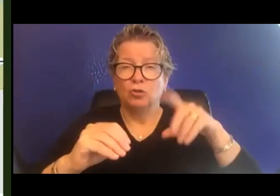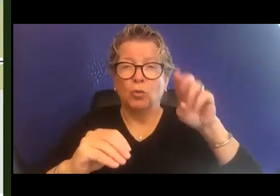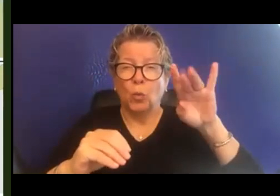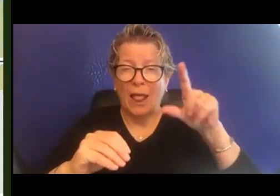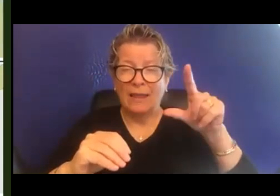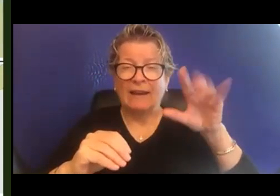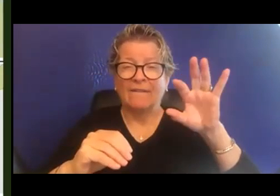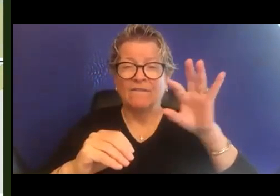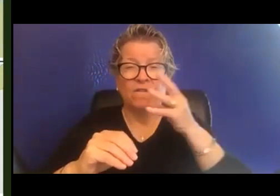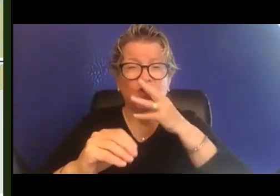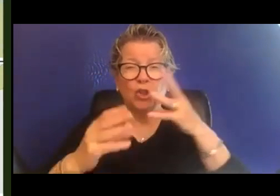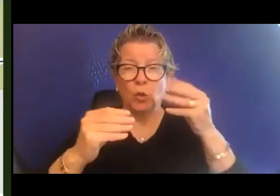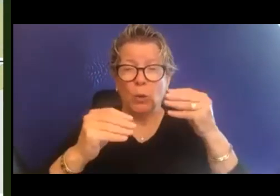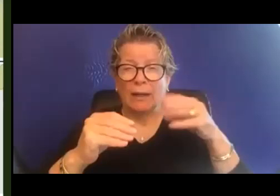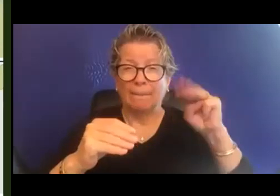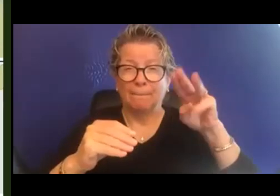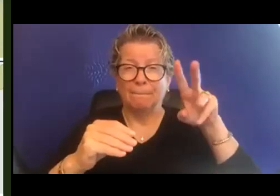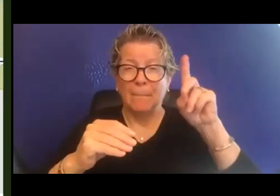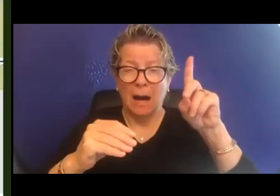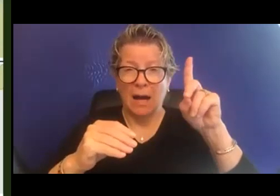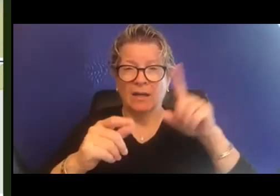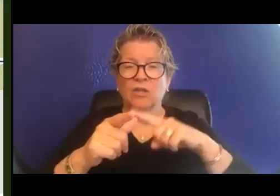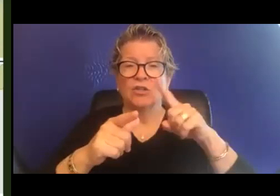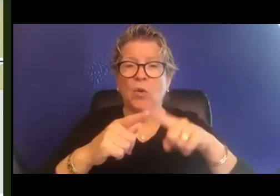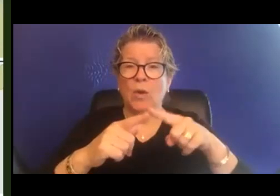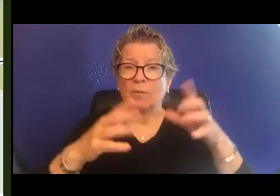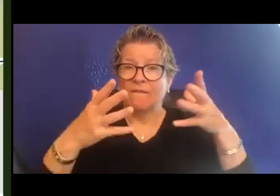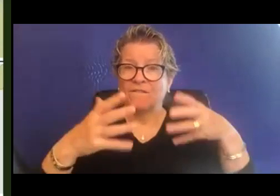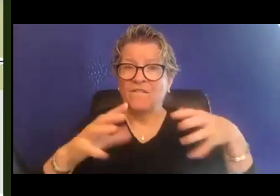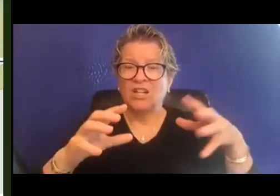tunneling is completed, that solidifies, so there's no gap in